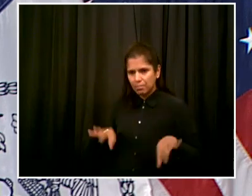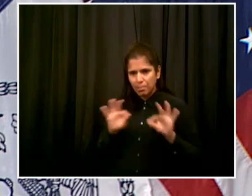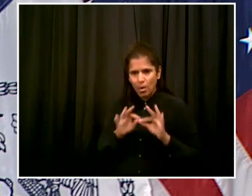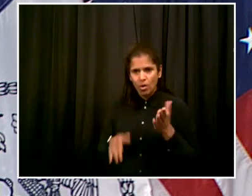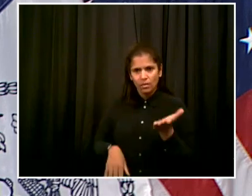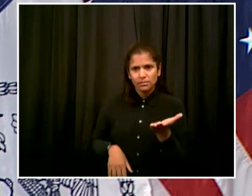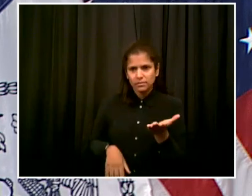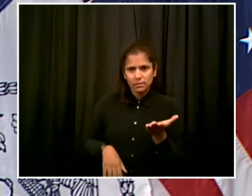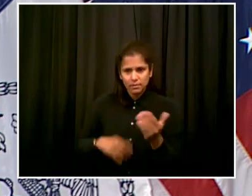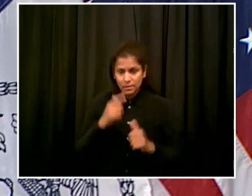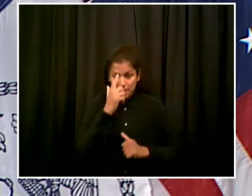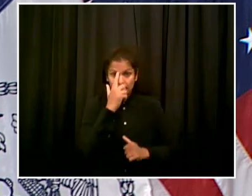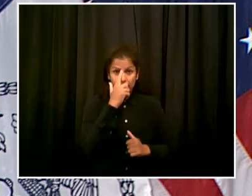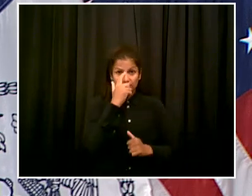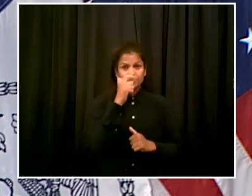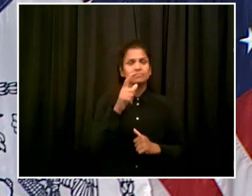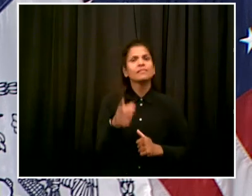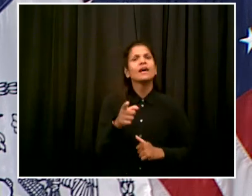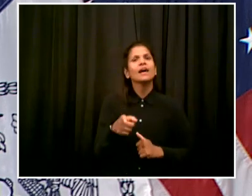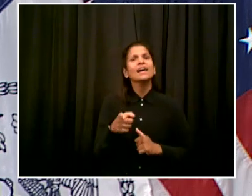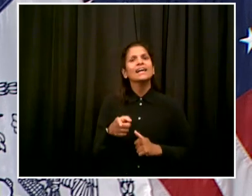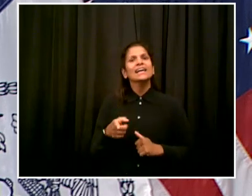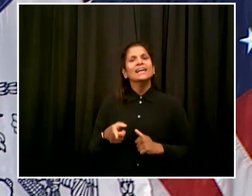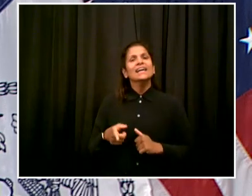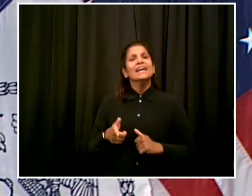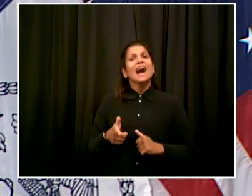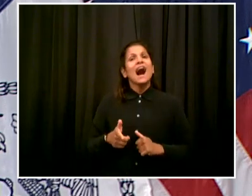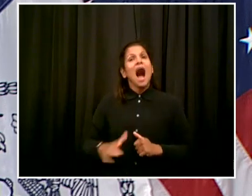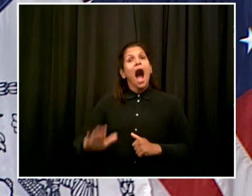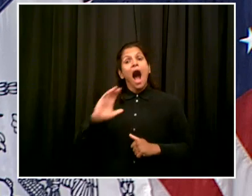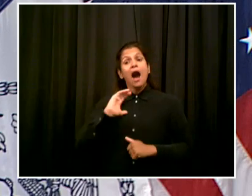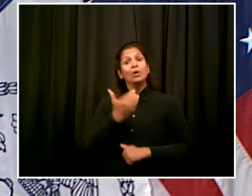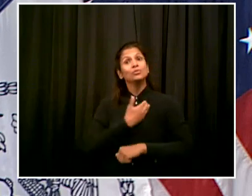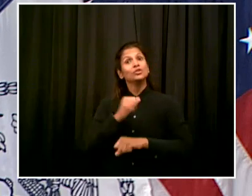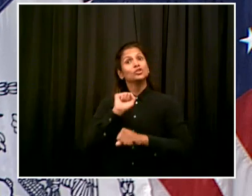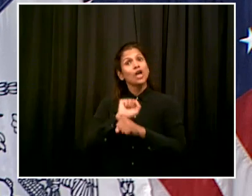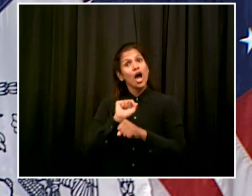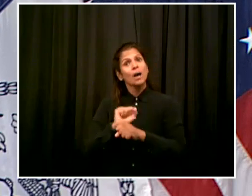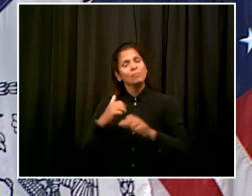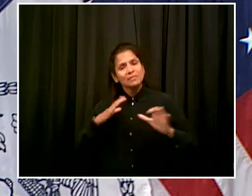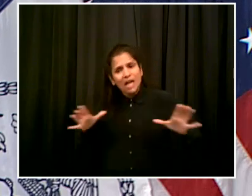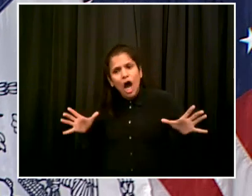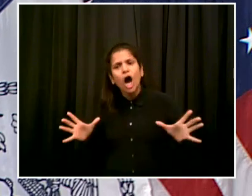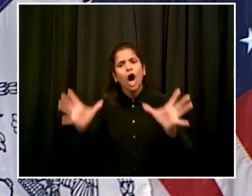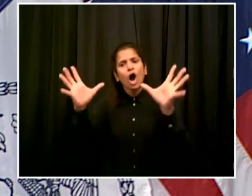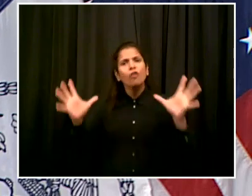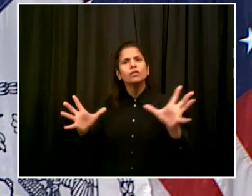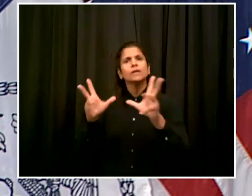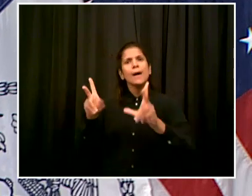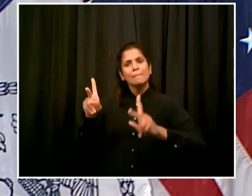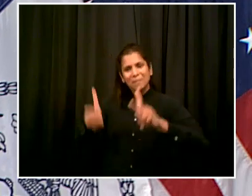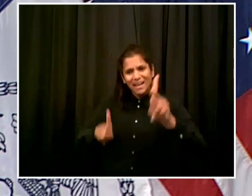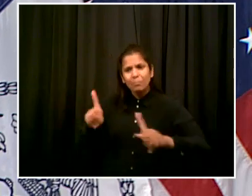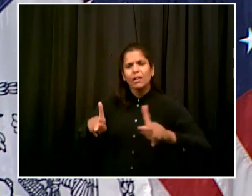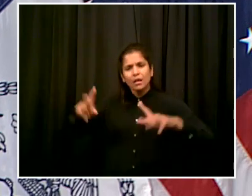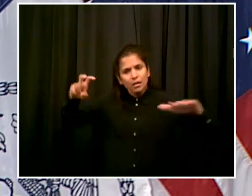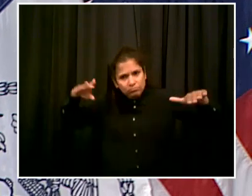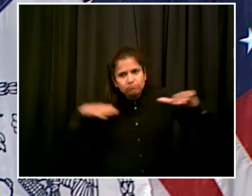GET TO A PLACE